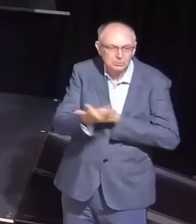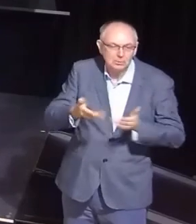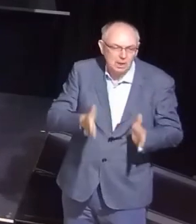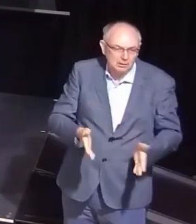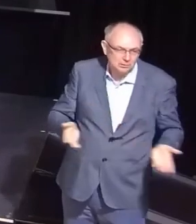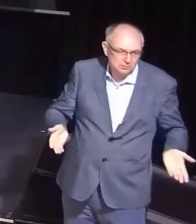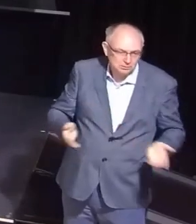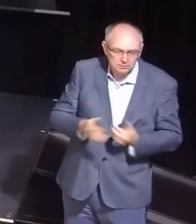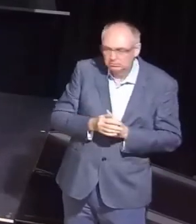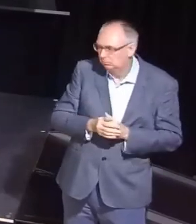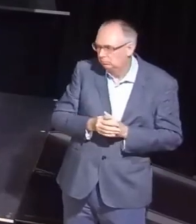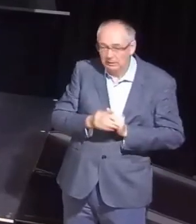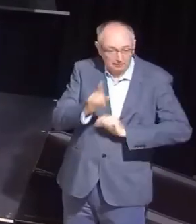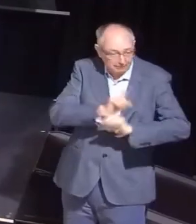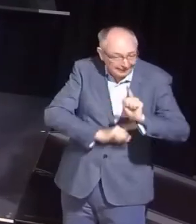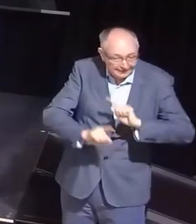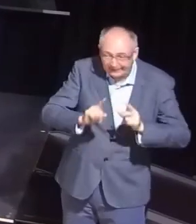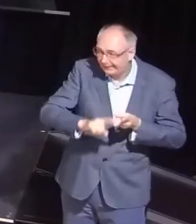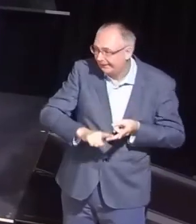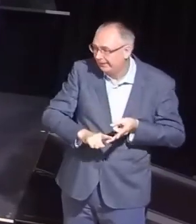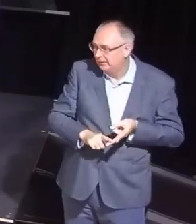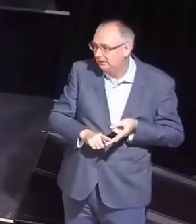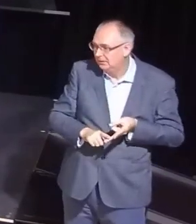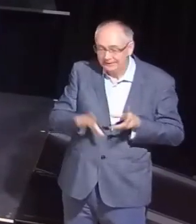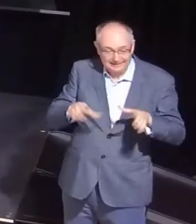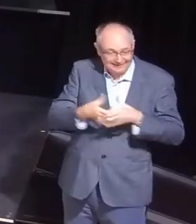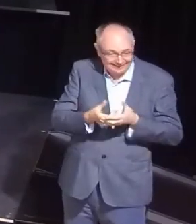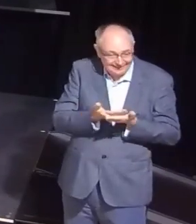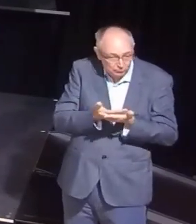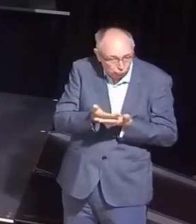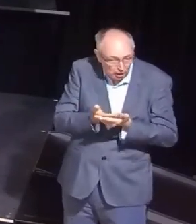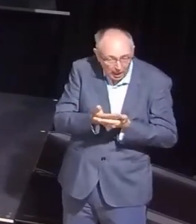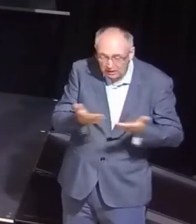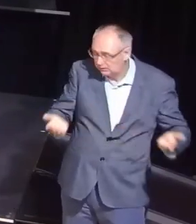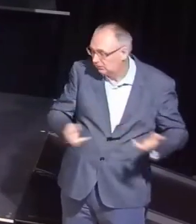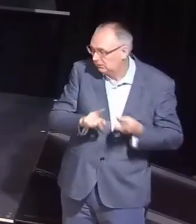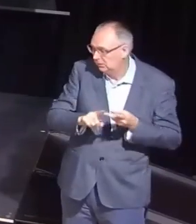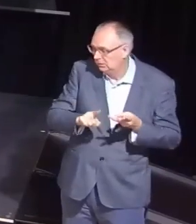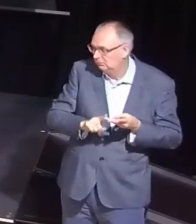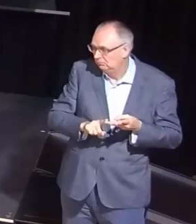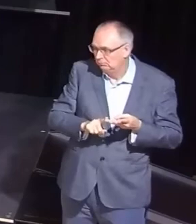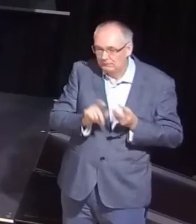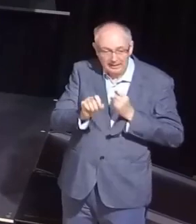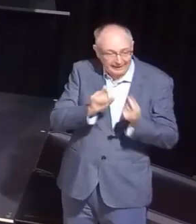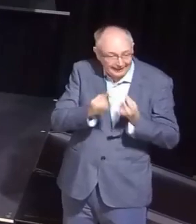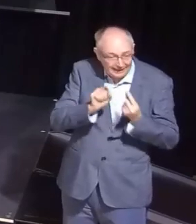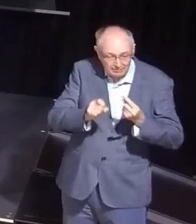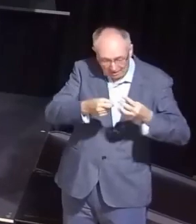whether it's meetings, whether it's team chats, whether it's e-mail threads and DLs,